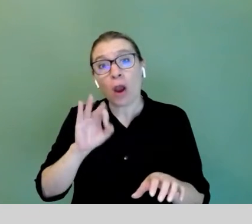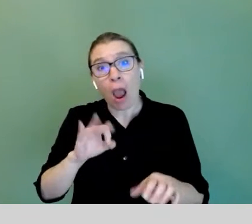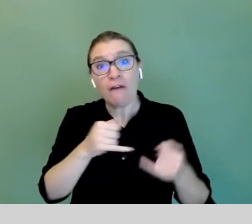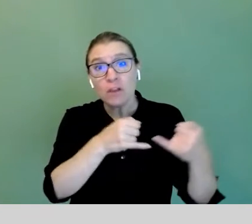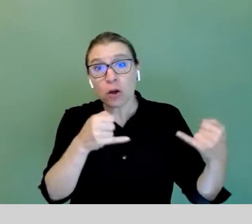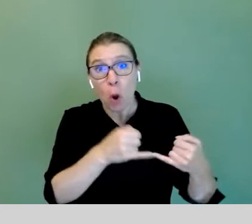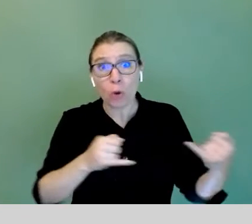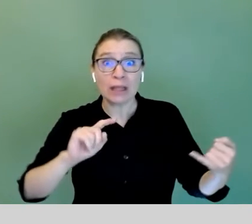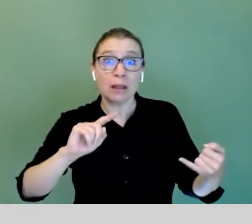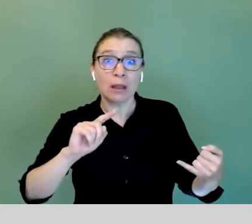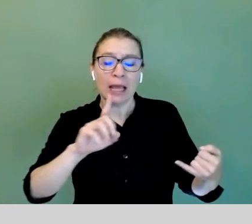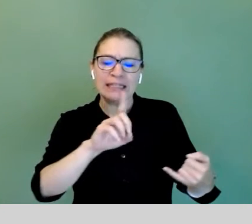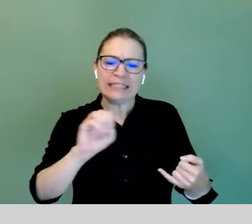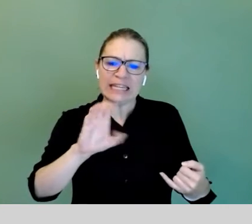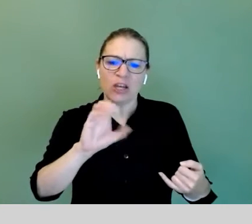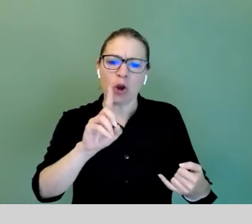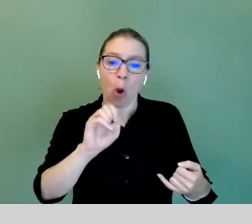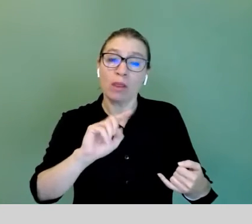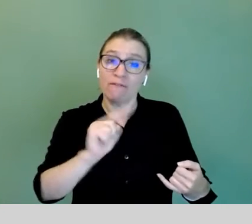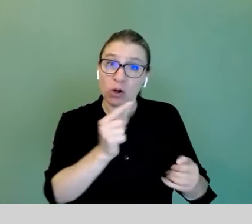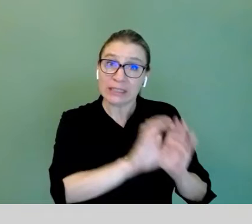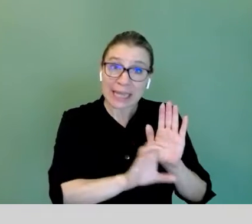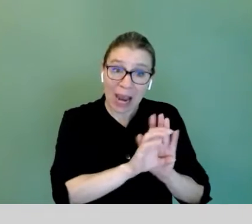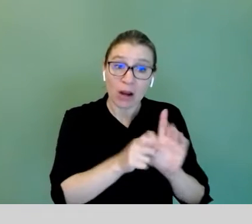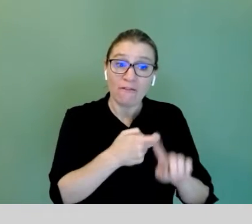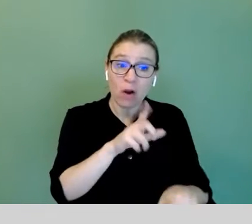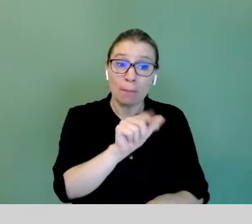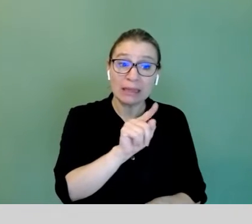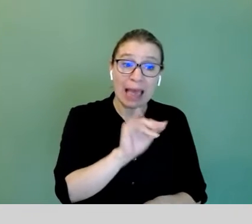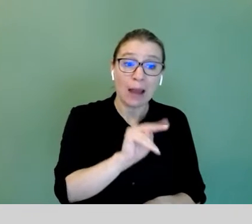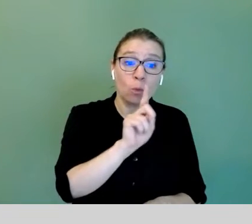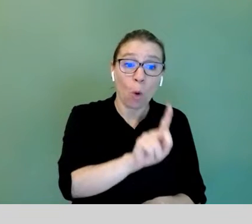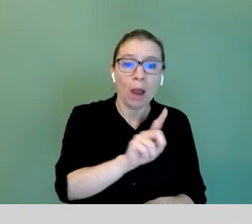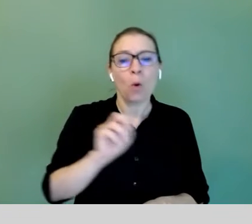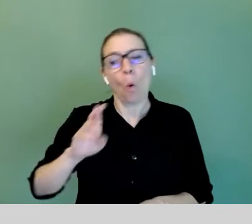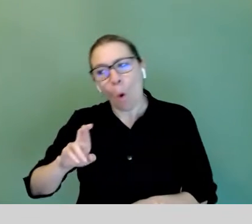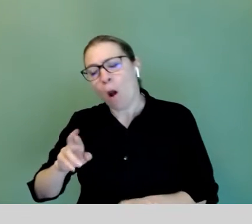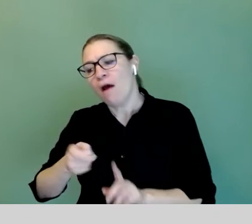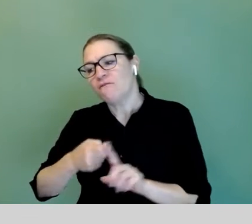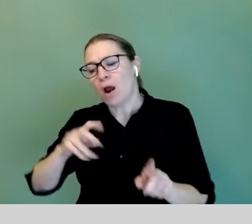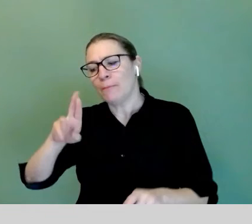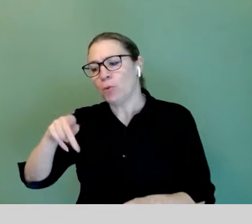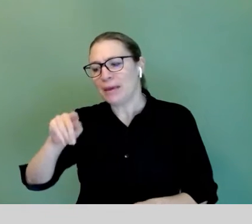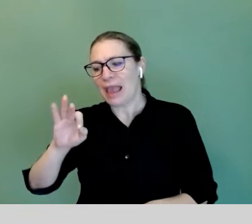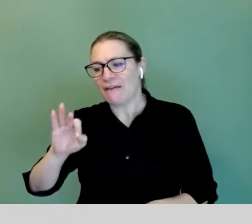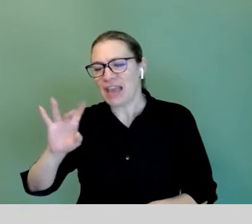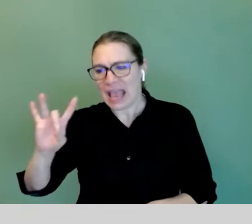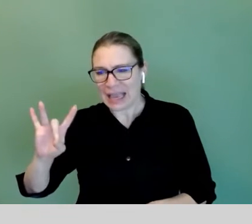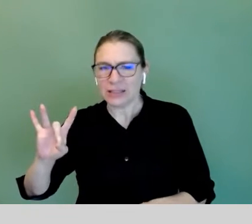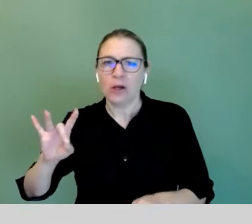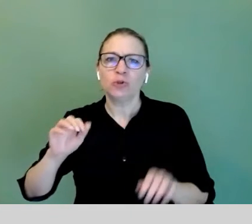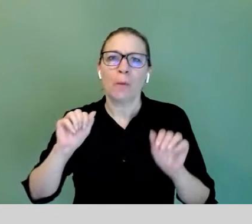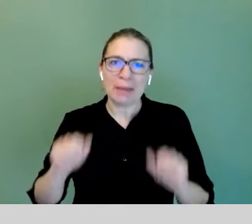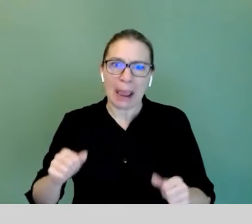the behavior of decoding, the first characters from Latin-1 or the second characters from UTF-8 to get the same characters.